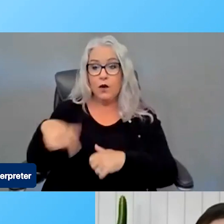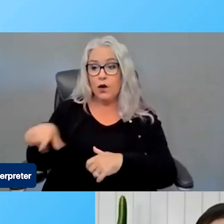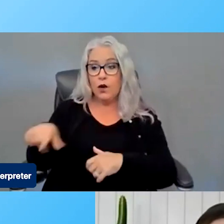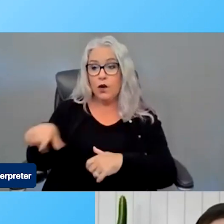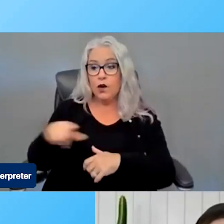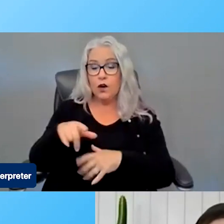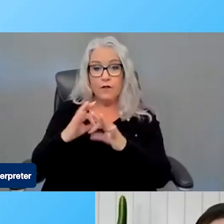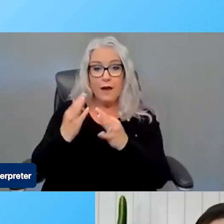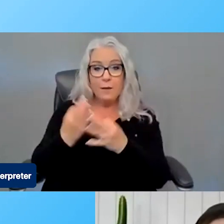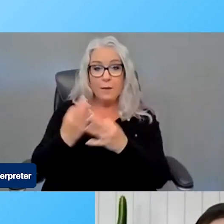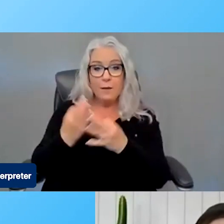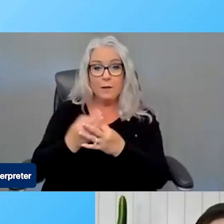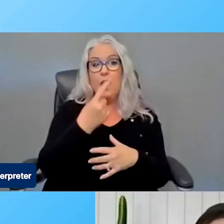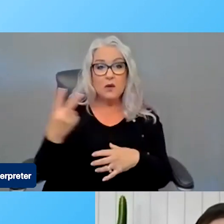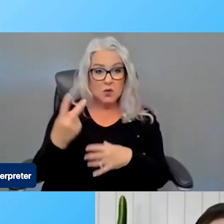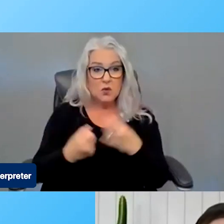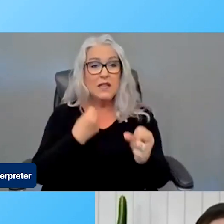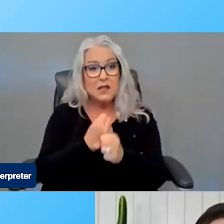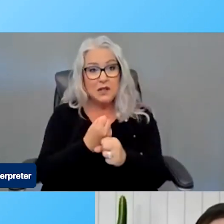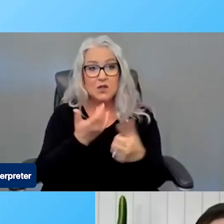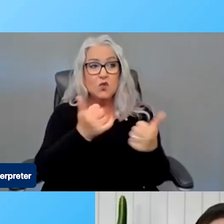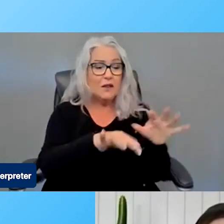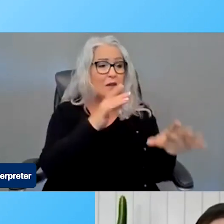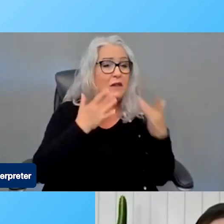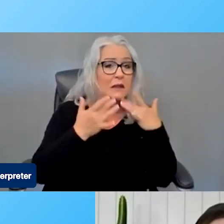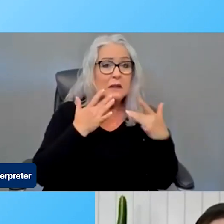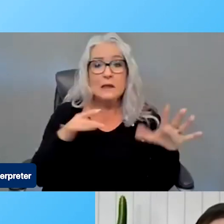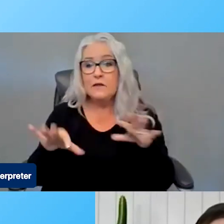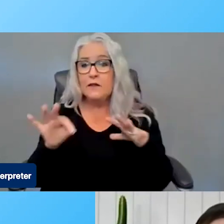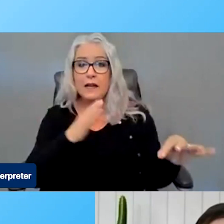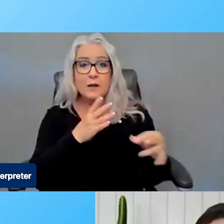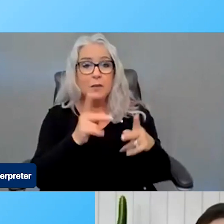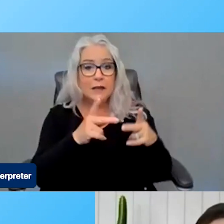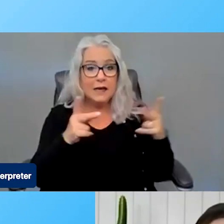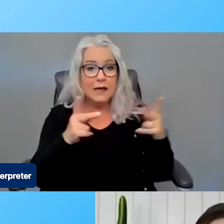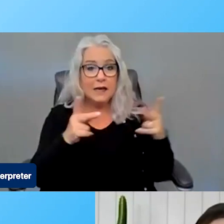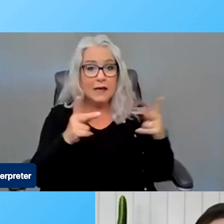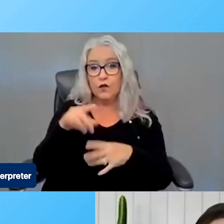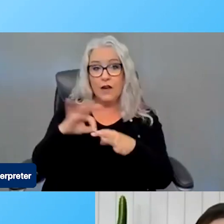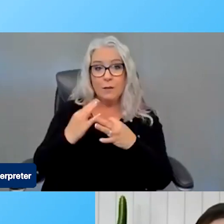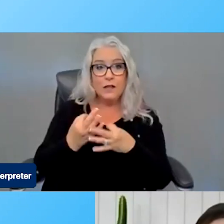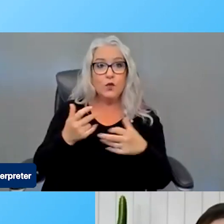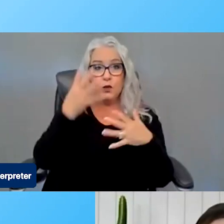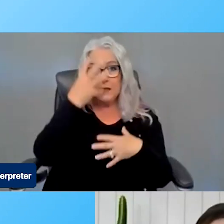surfing with her family for one or two years. Then the impact on her mental health, that the whole